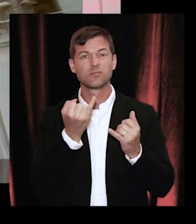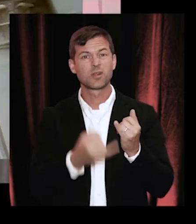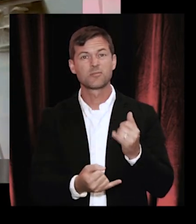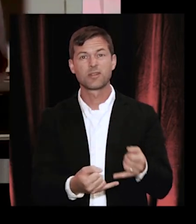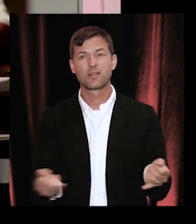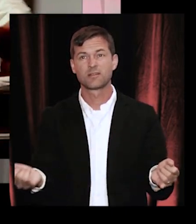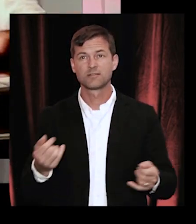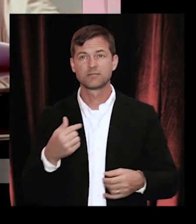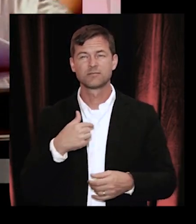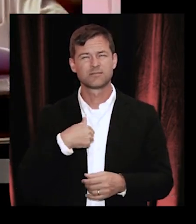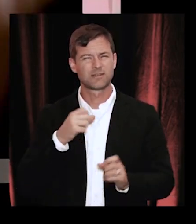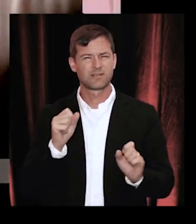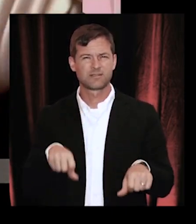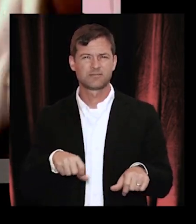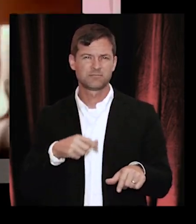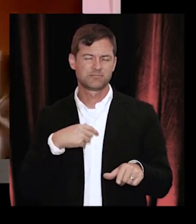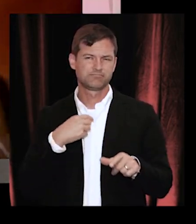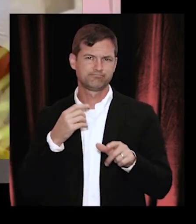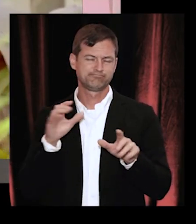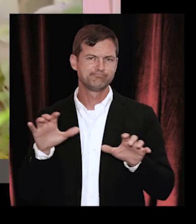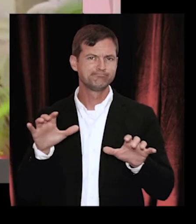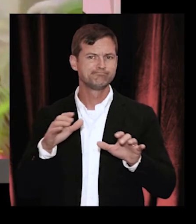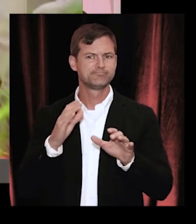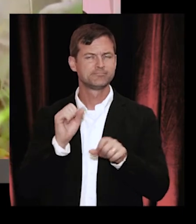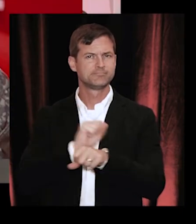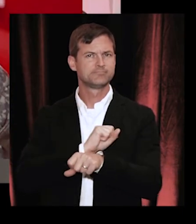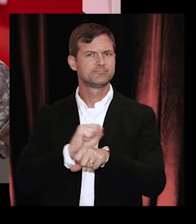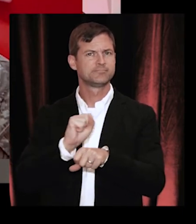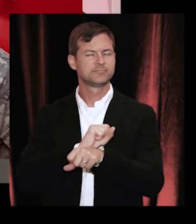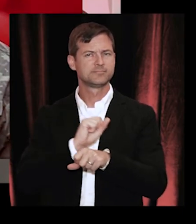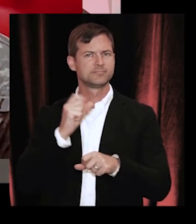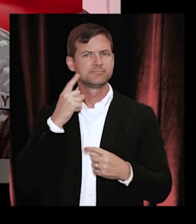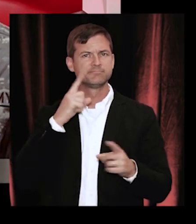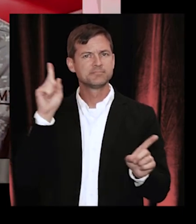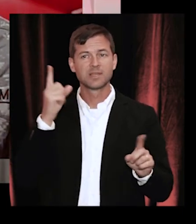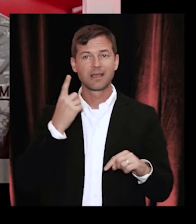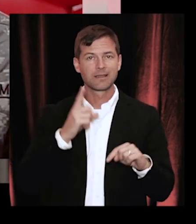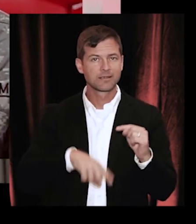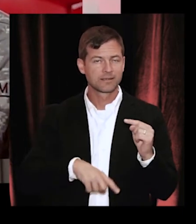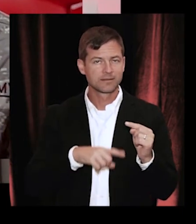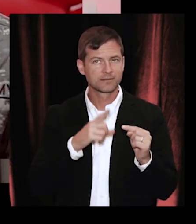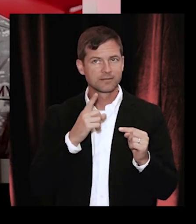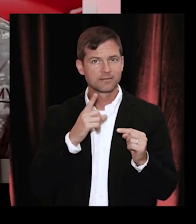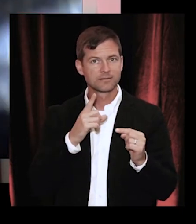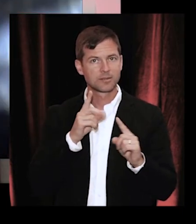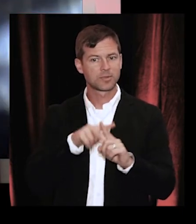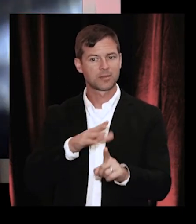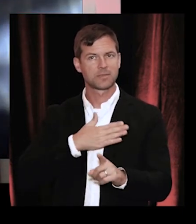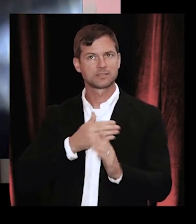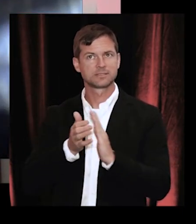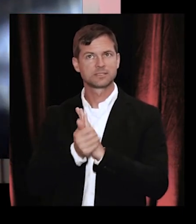I could be a loyal and productive employee. But I can't put my skills to work for your organization if I'm not given